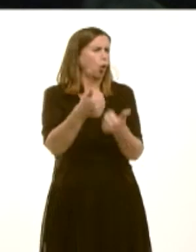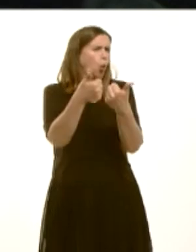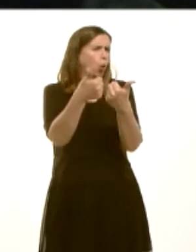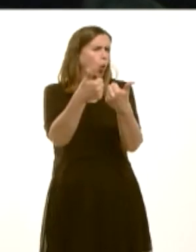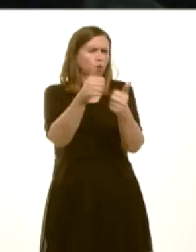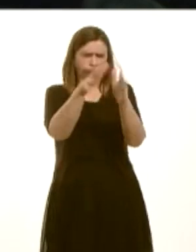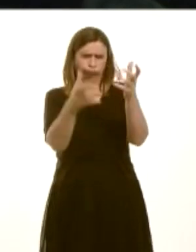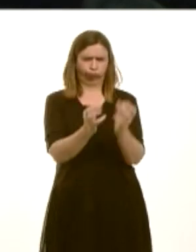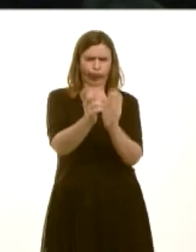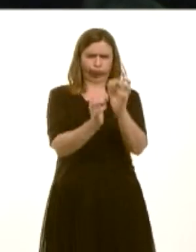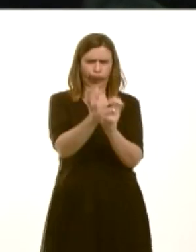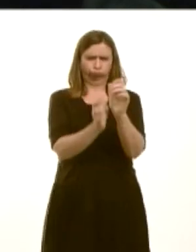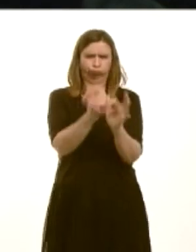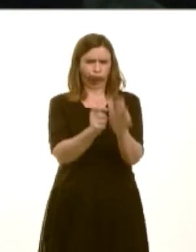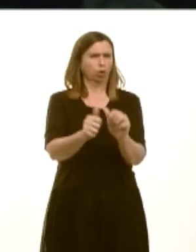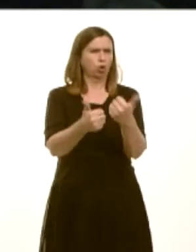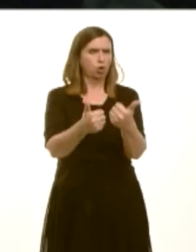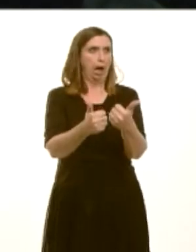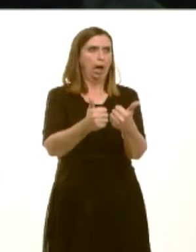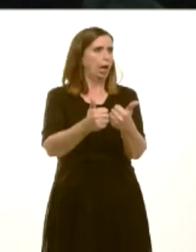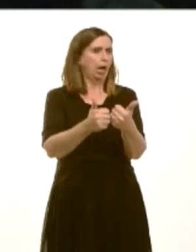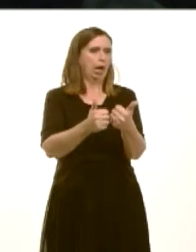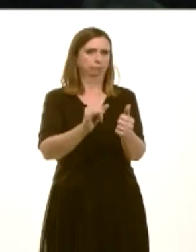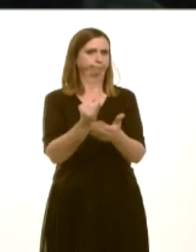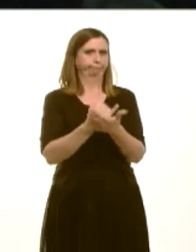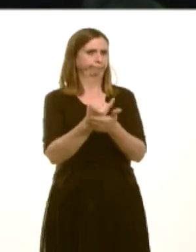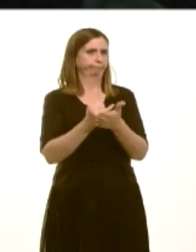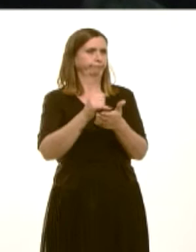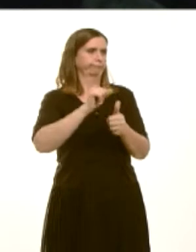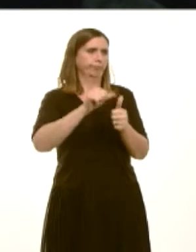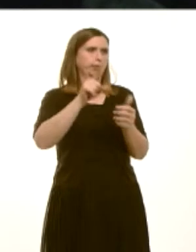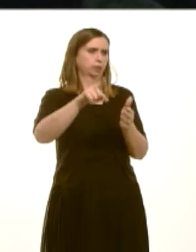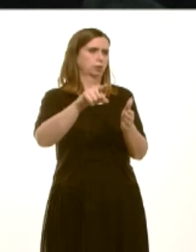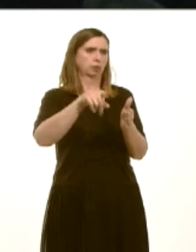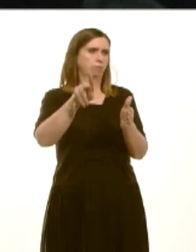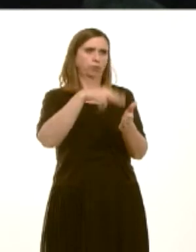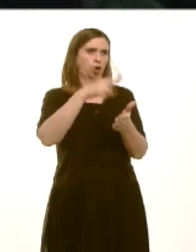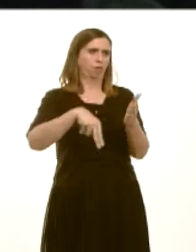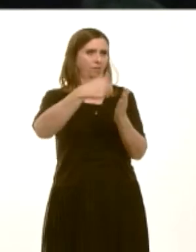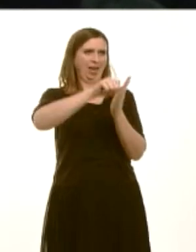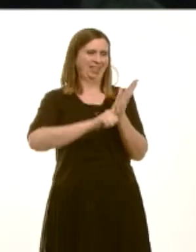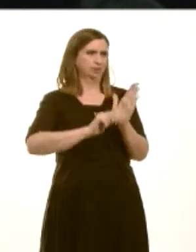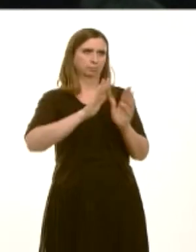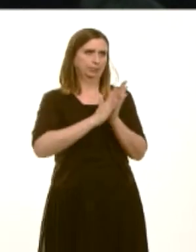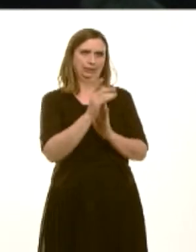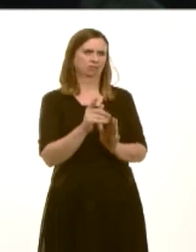from their approved list. Now, I am concerned that that will have a detrimental effect on